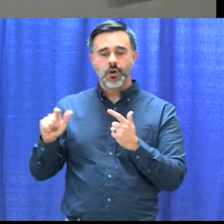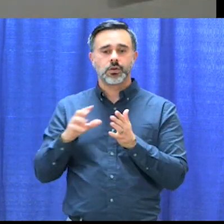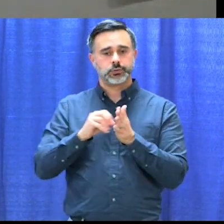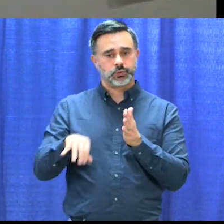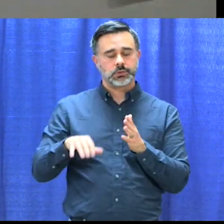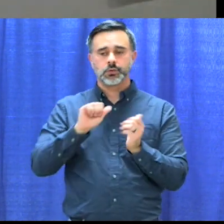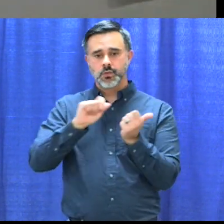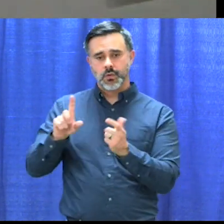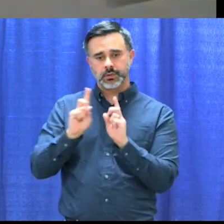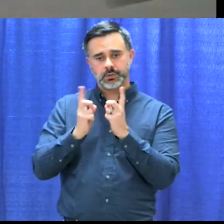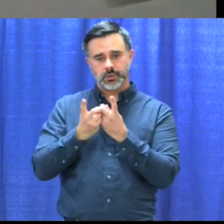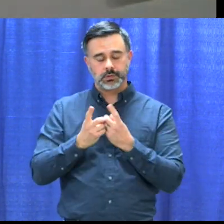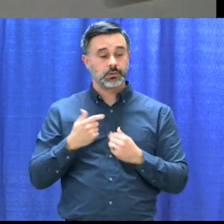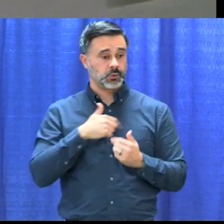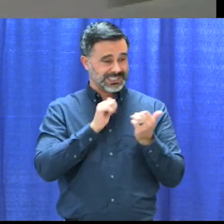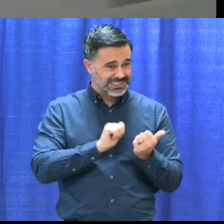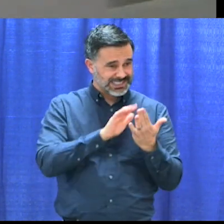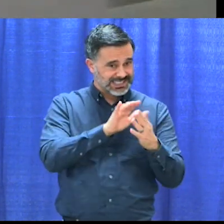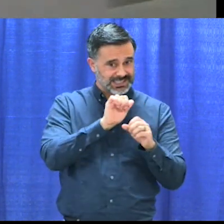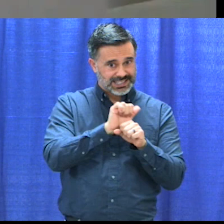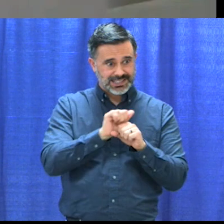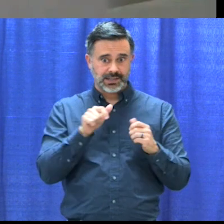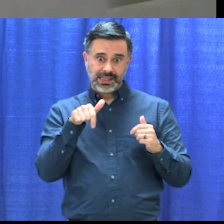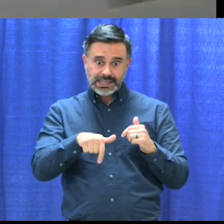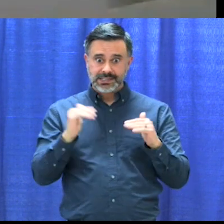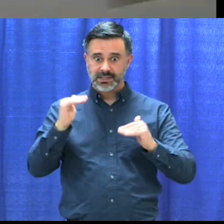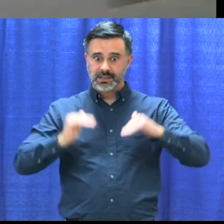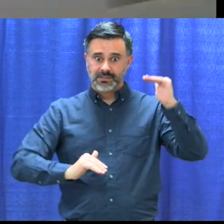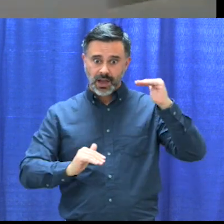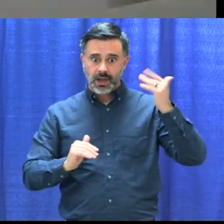And as we work to address this polarizing divide that the effects of our most vulnerable